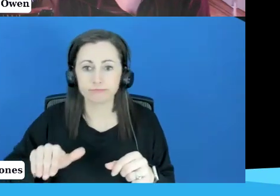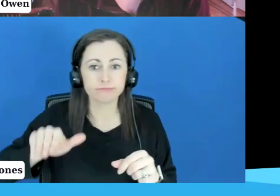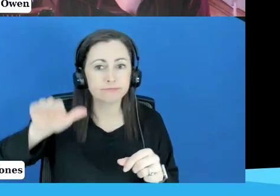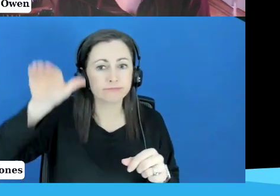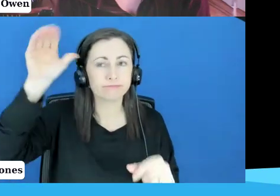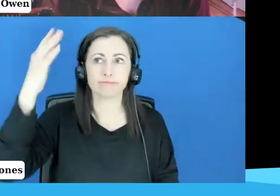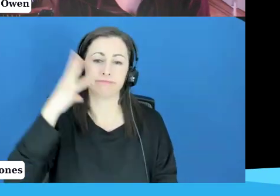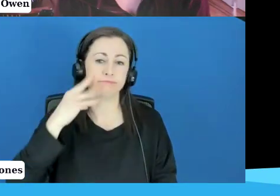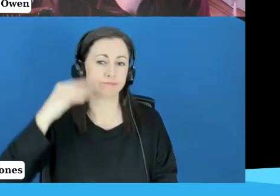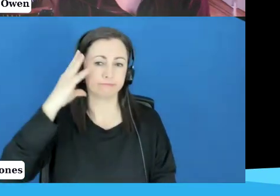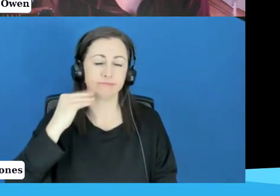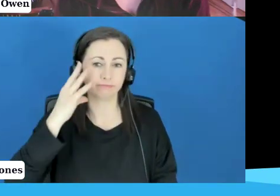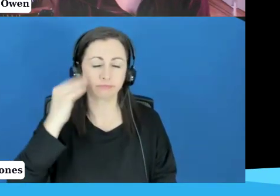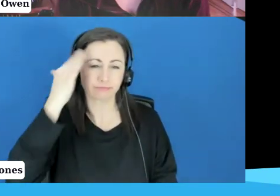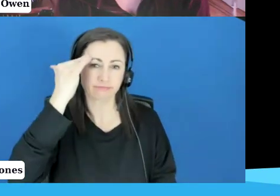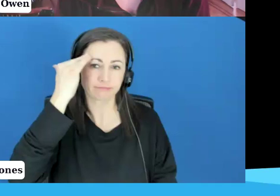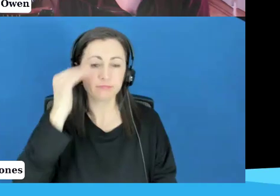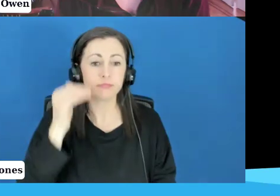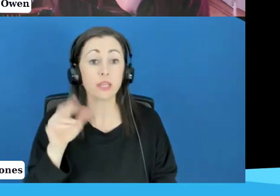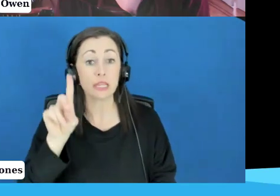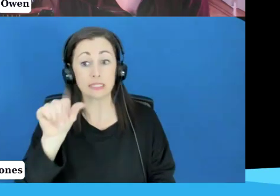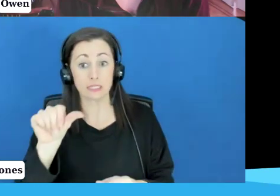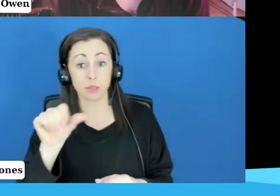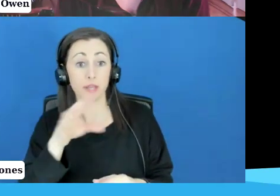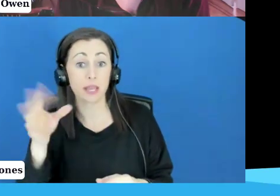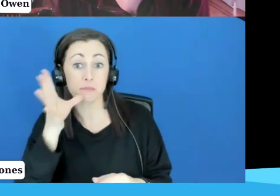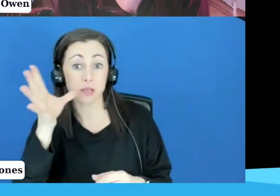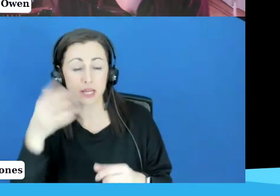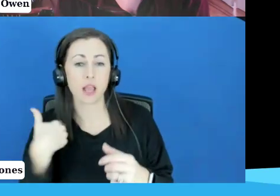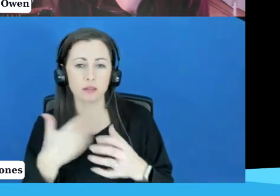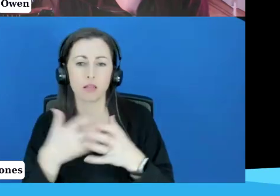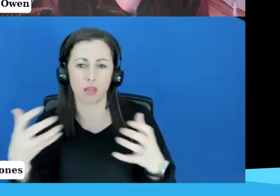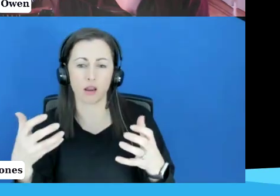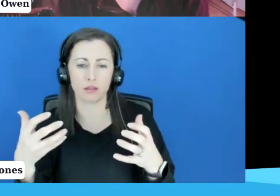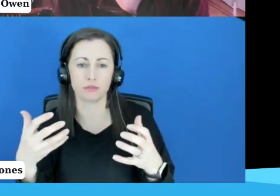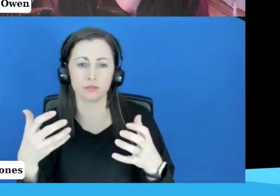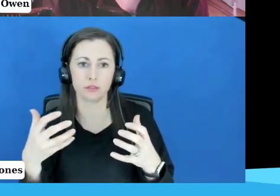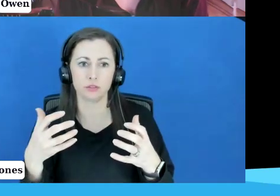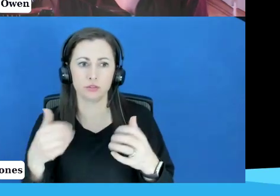Disability and parenting have brought a host of limitations to the way we make and break plans.